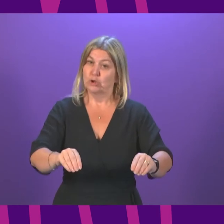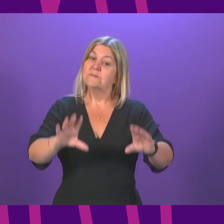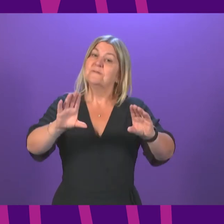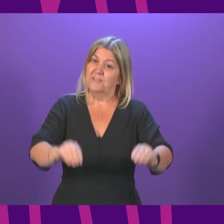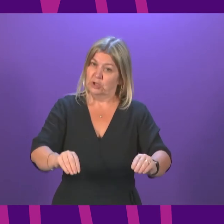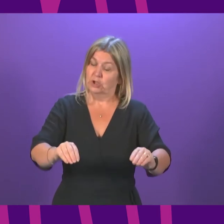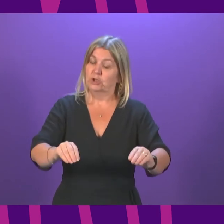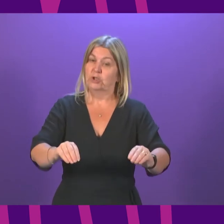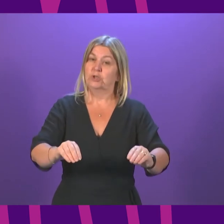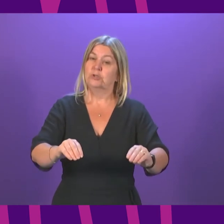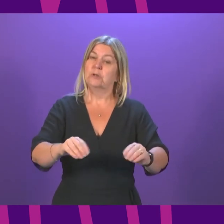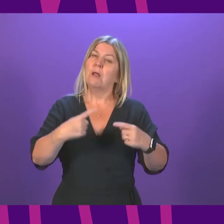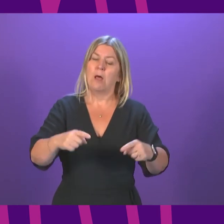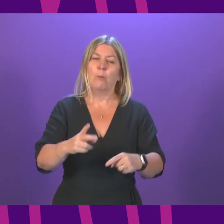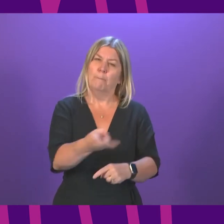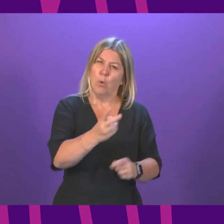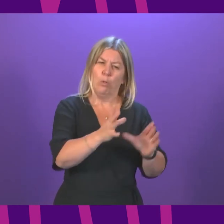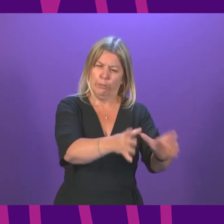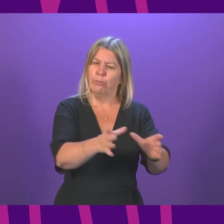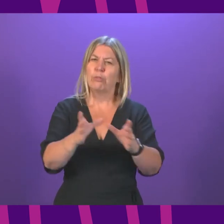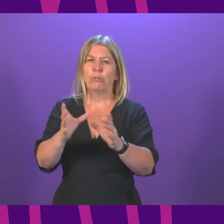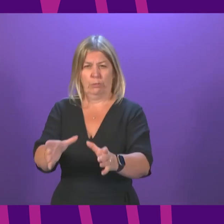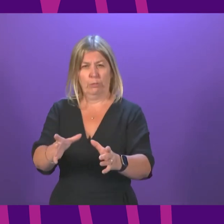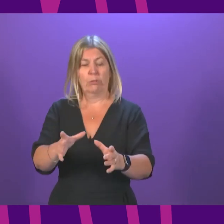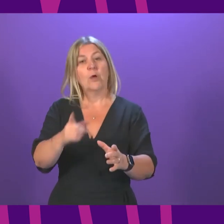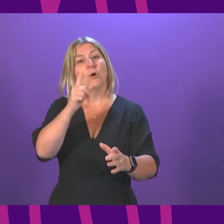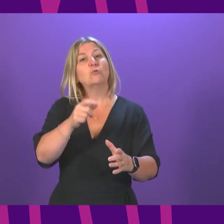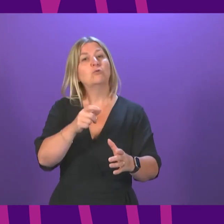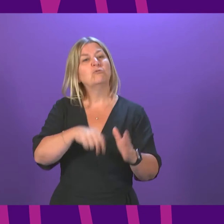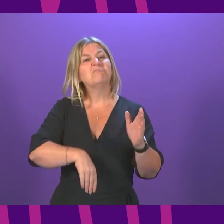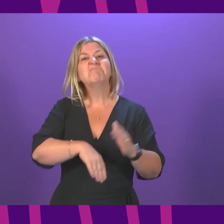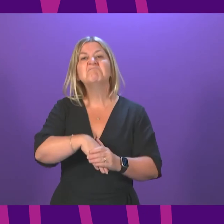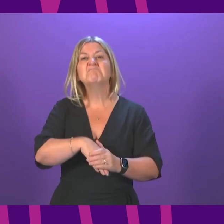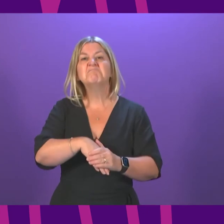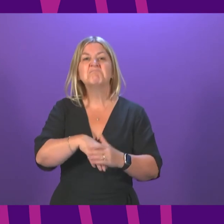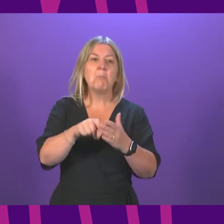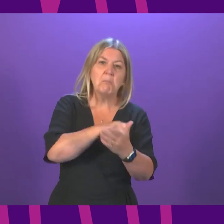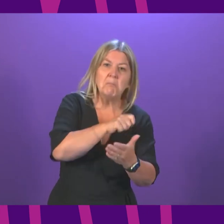allows those bodies to bar members of the public from their meetings.